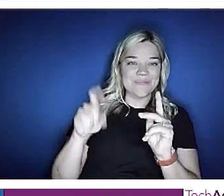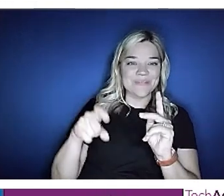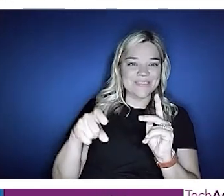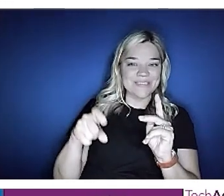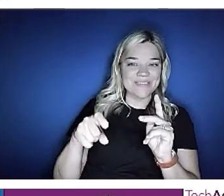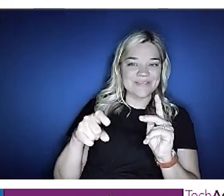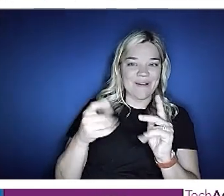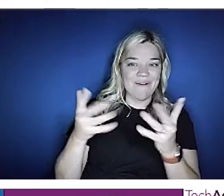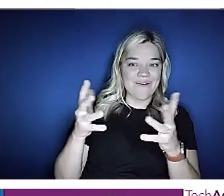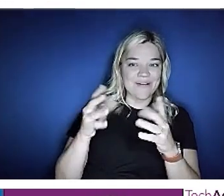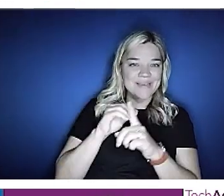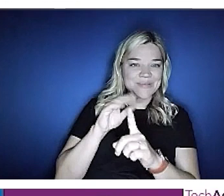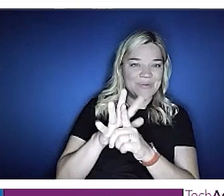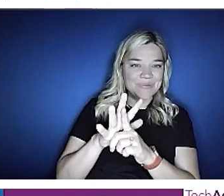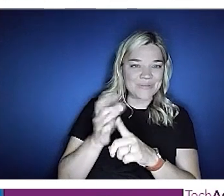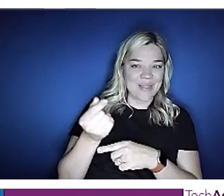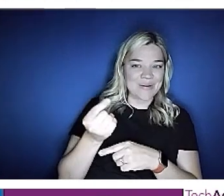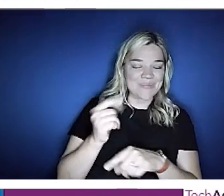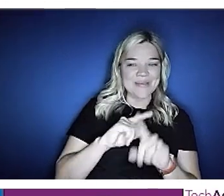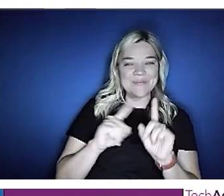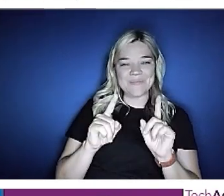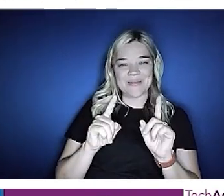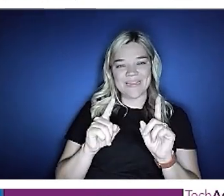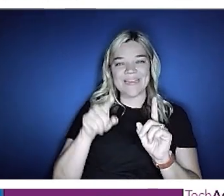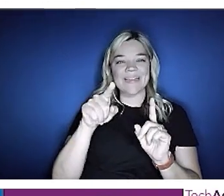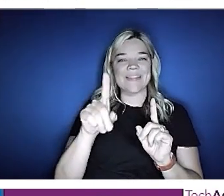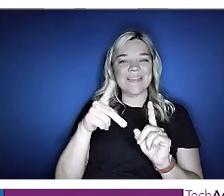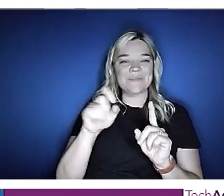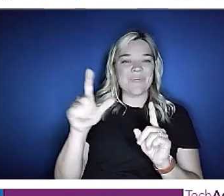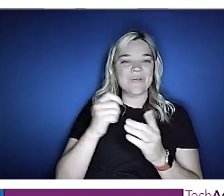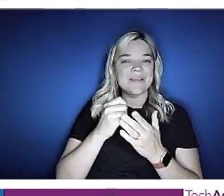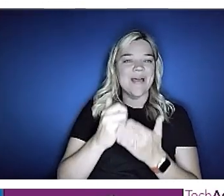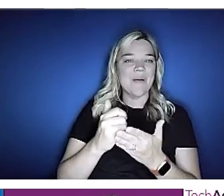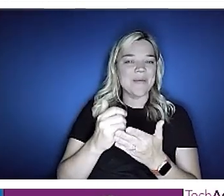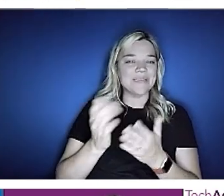to this a little bit, but these polls really help us keep the lights on and they are different